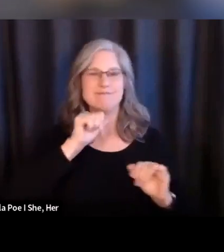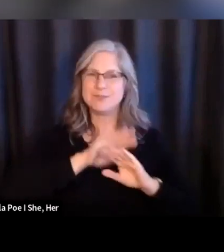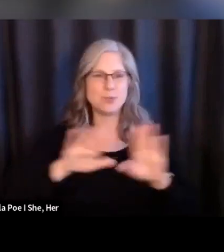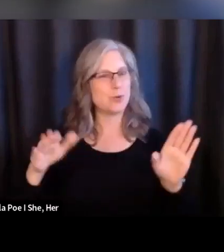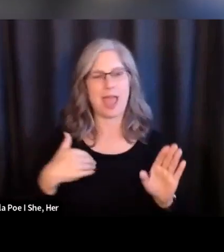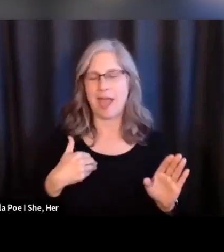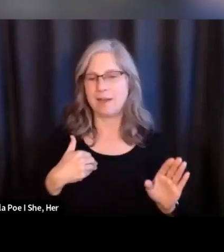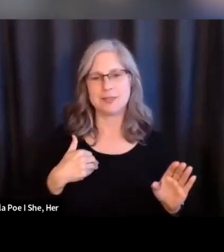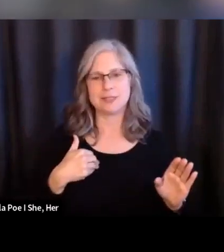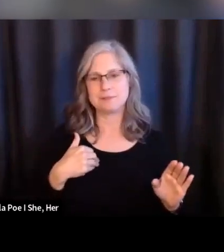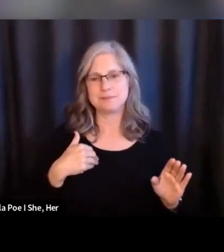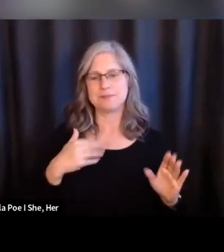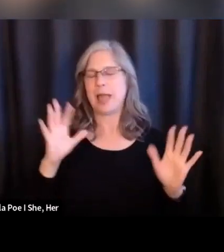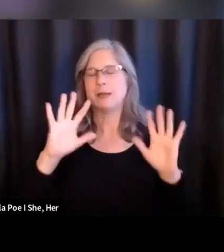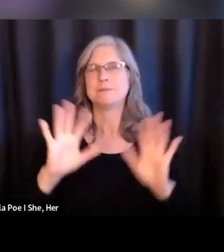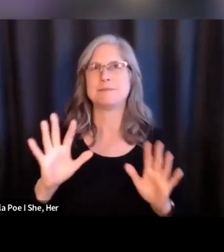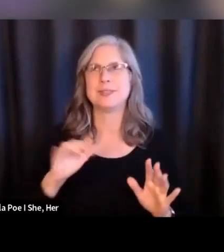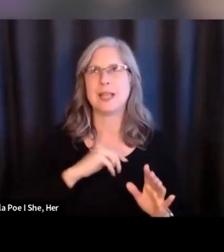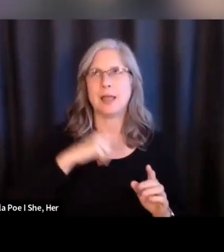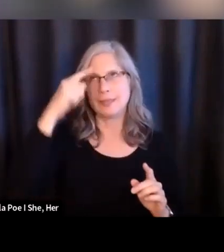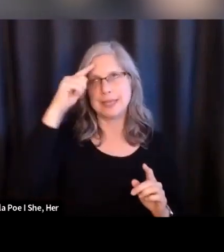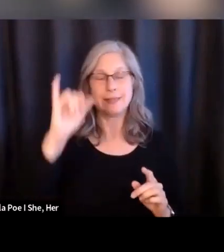you know, anyway, I think that that's really exciting.